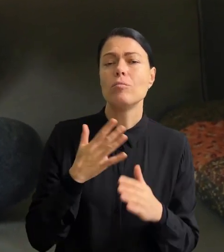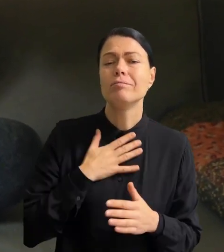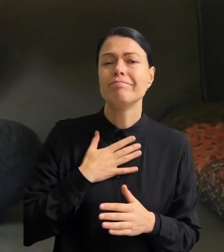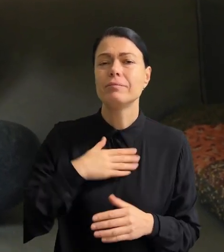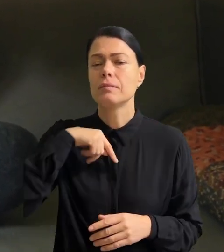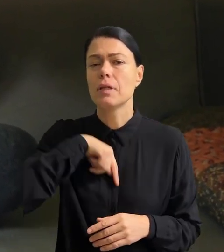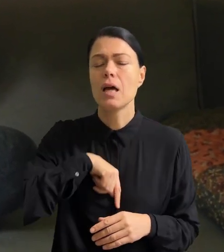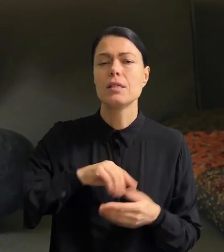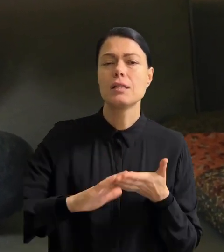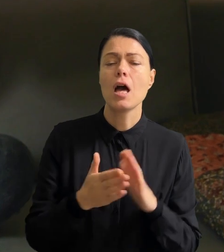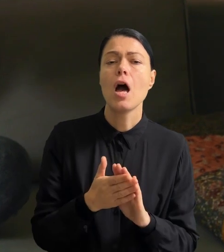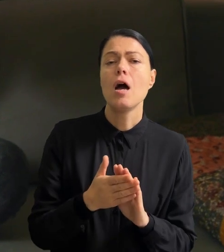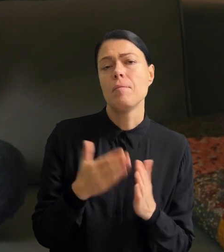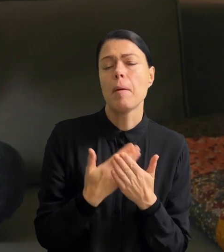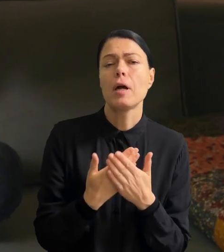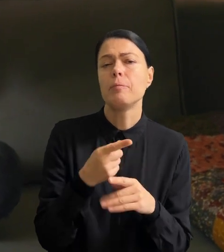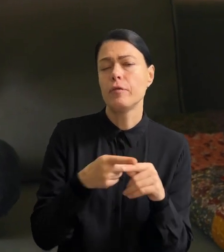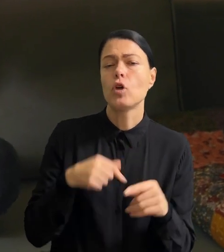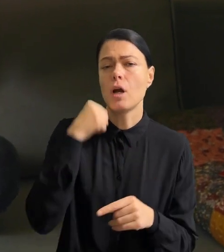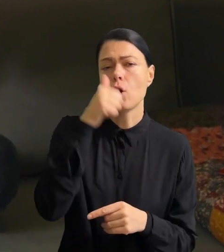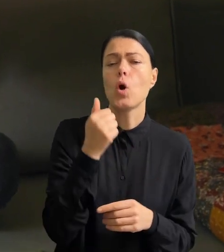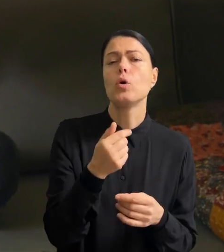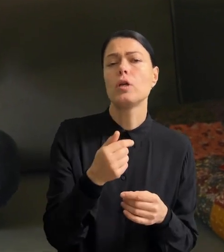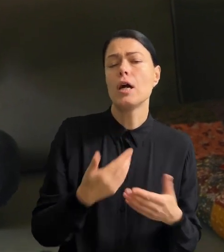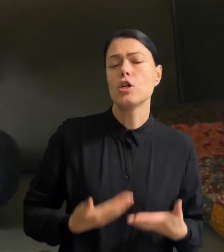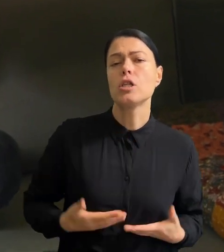For almost a year and a half, I lived with my grandmother in the village,